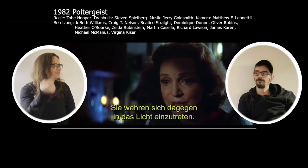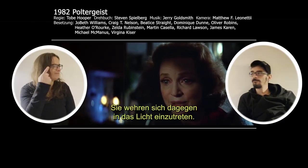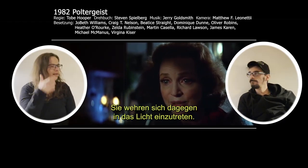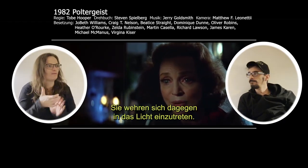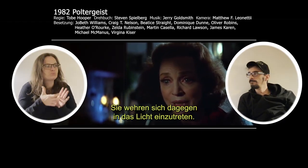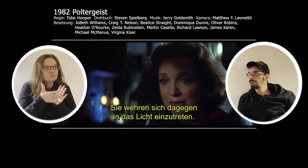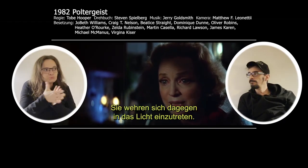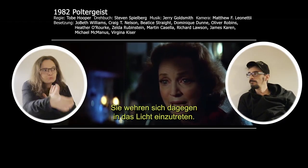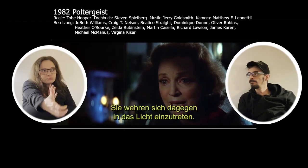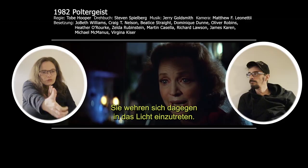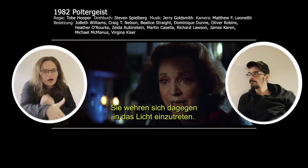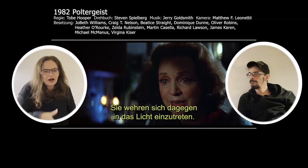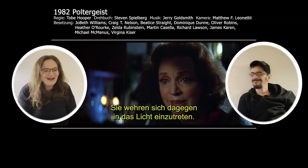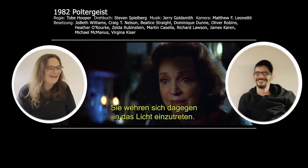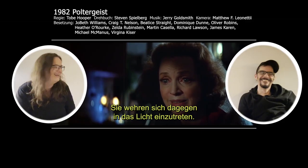She is alluding to eternity.